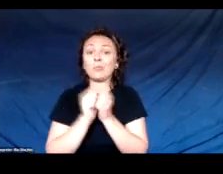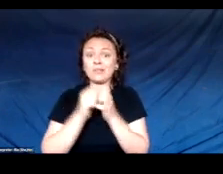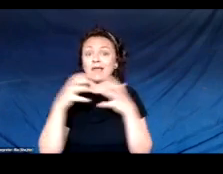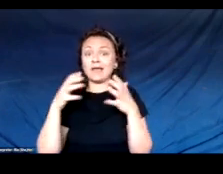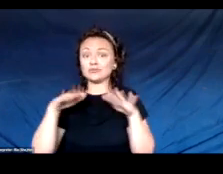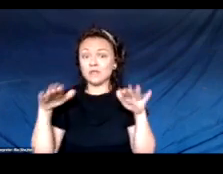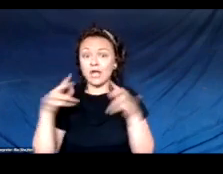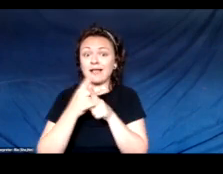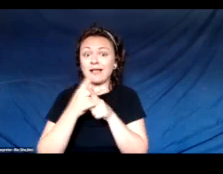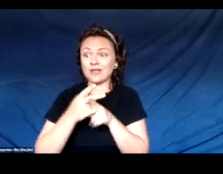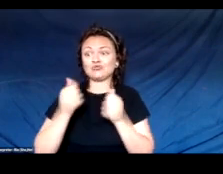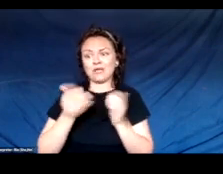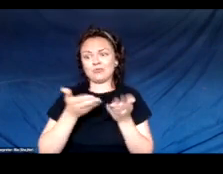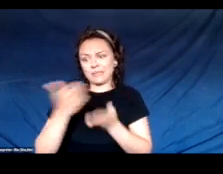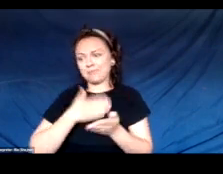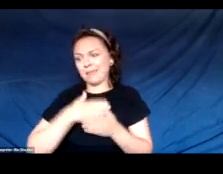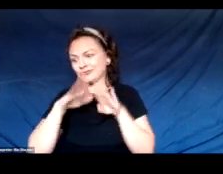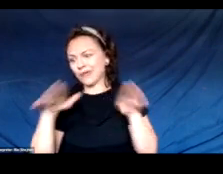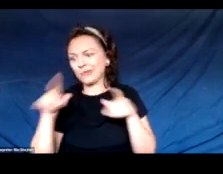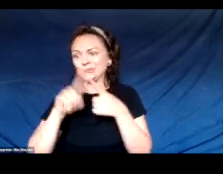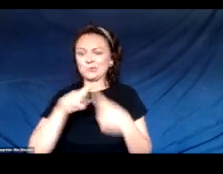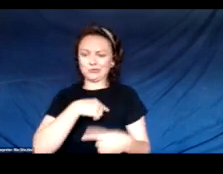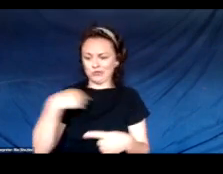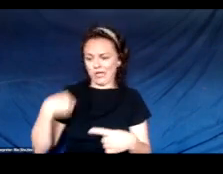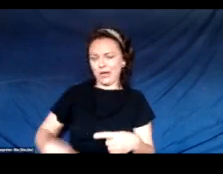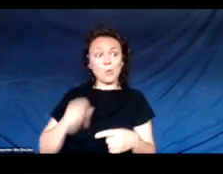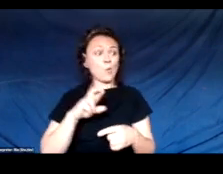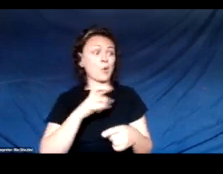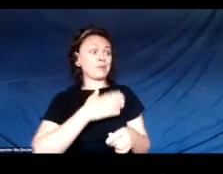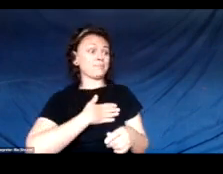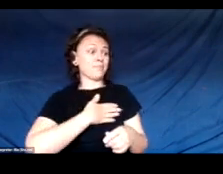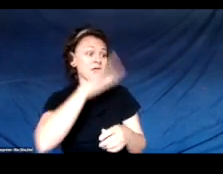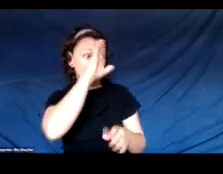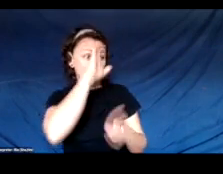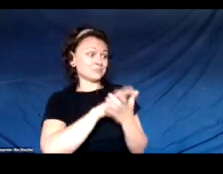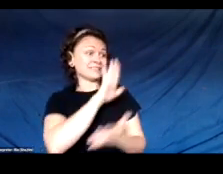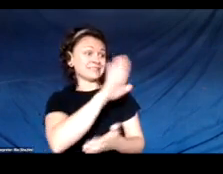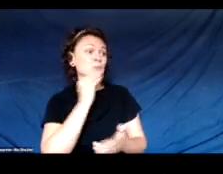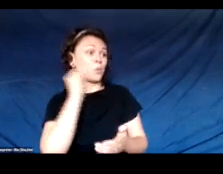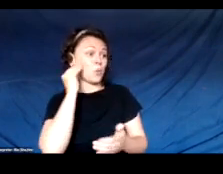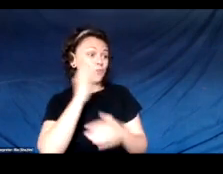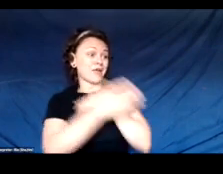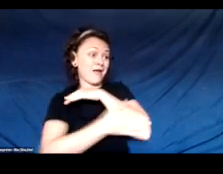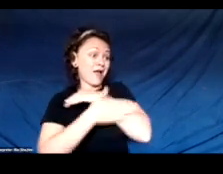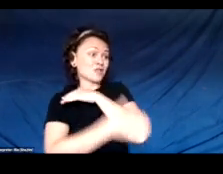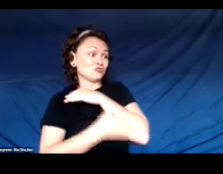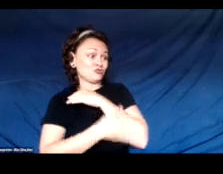either China or my husband's country, home country, India. There's a lot of paperwork to go through.